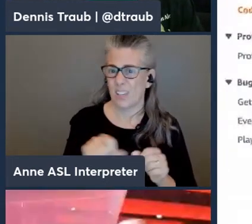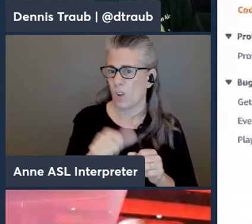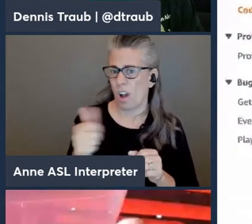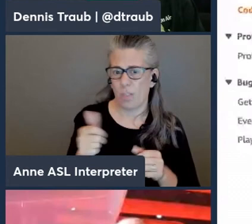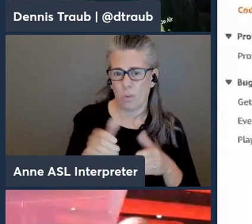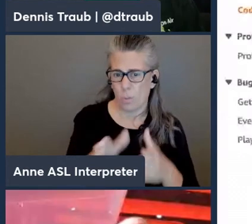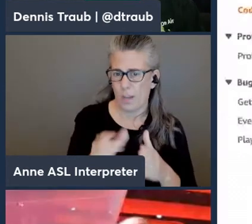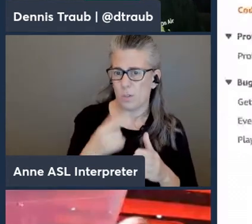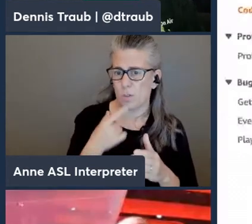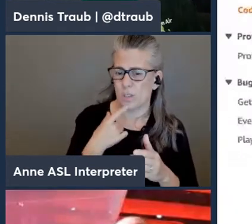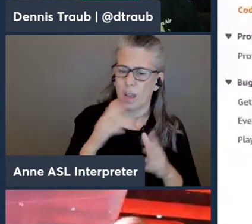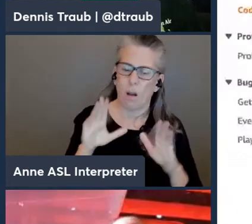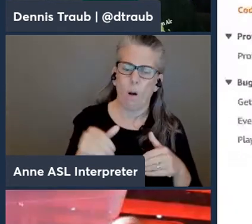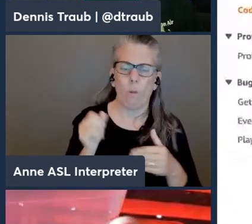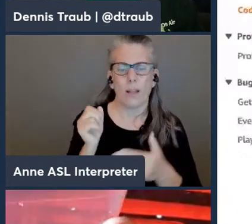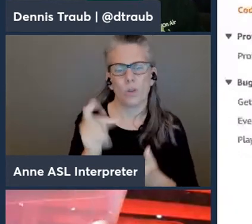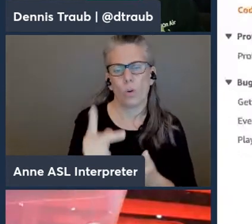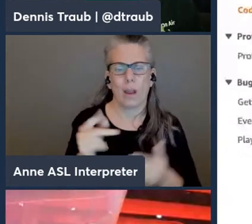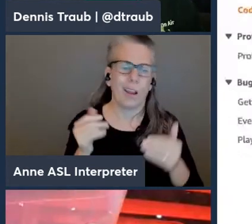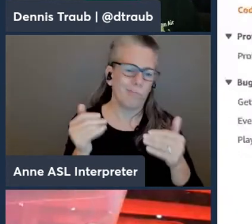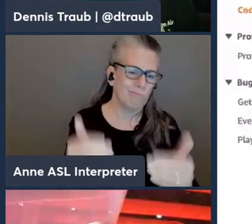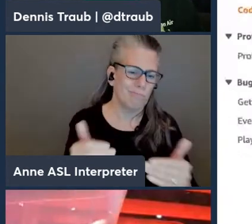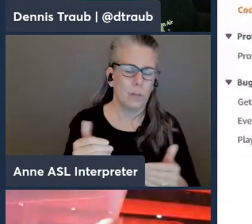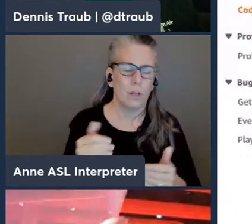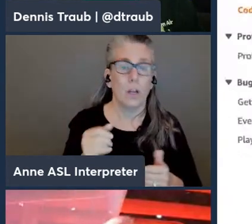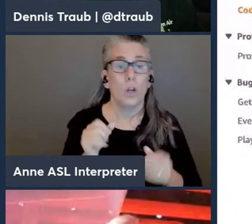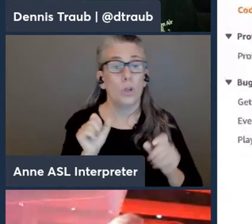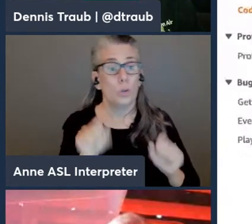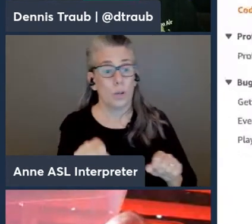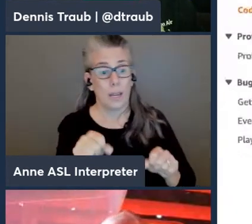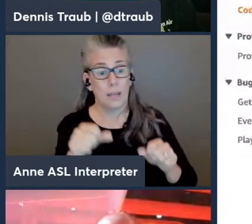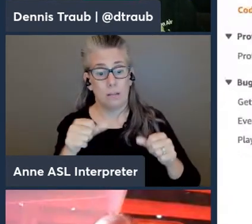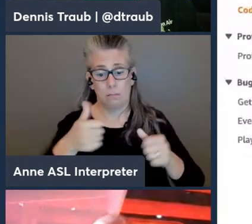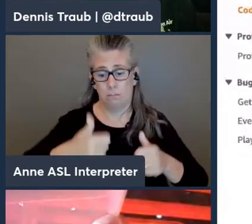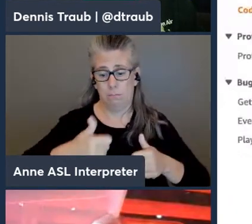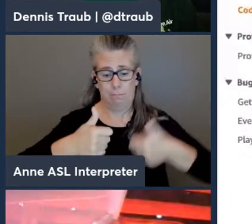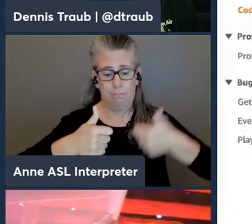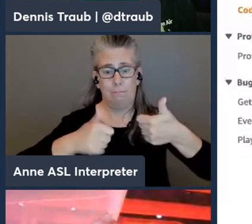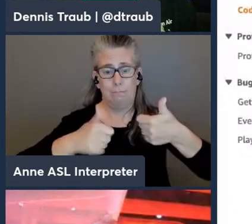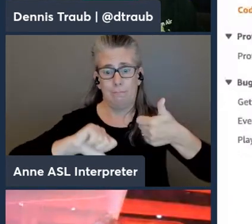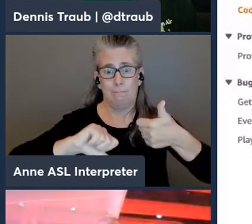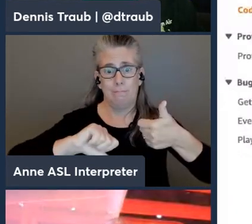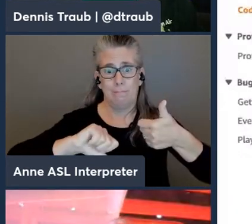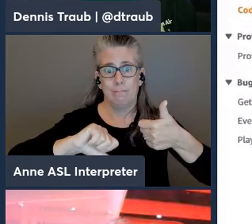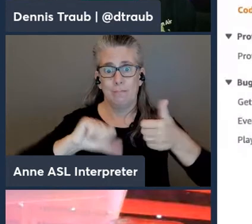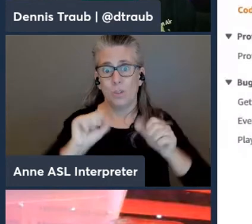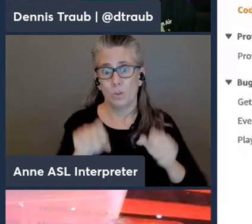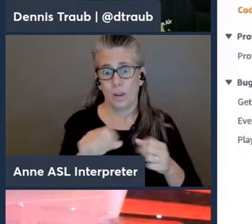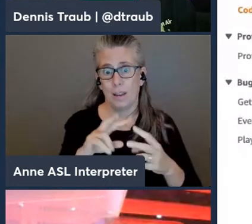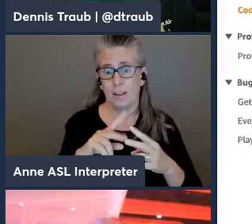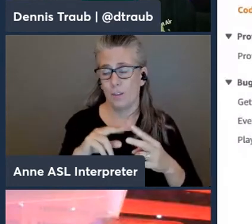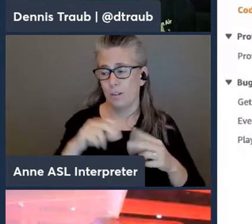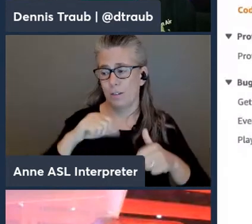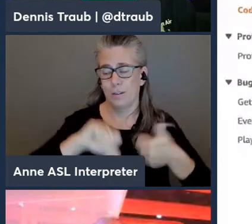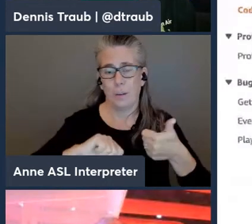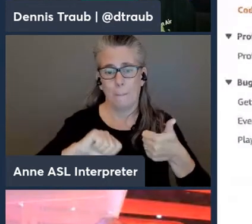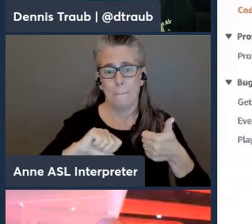Well, and this thumbs up and thumbs down is your way of sorta telling us, "Hey, this was-" Okay. "Actually, you found a great issue for me,